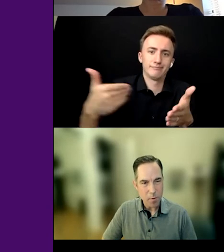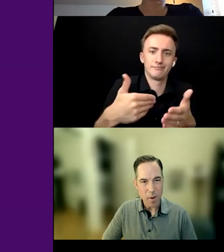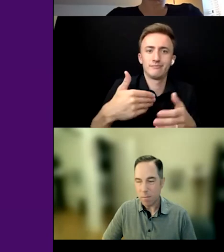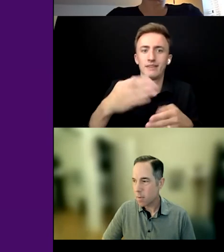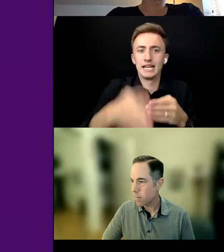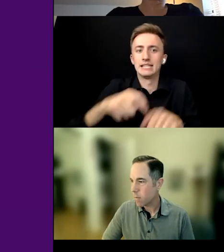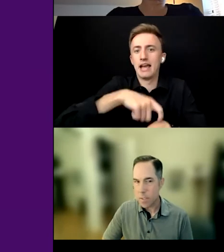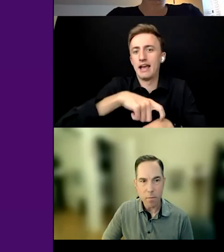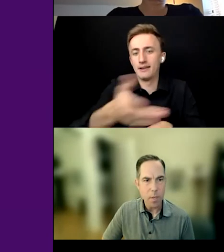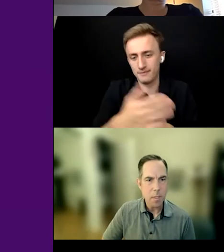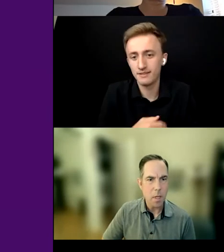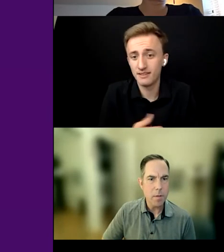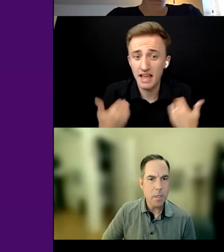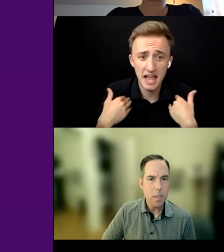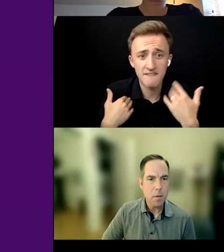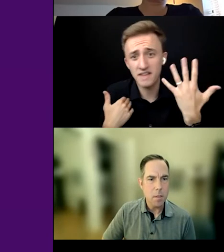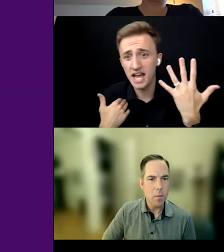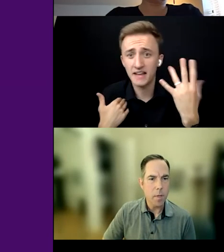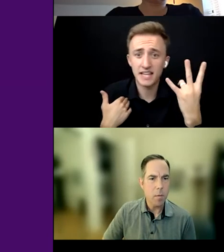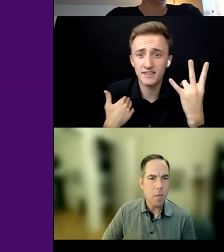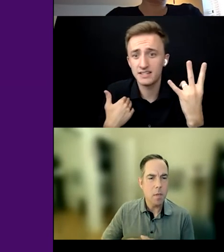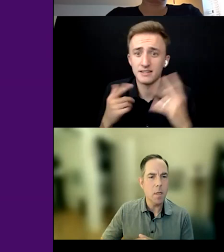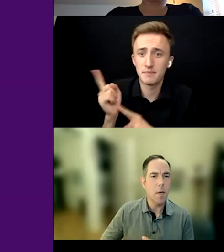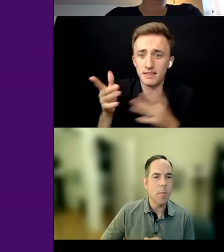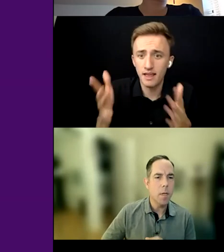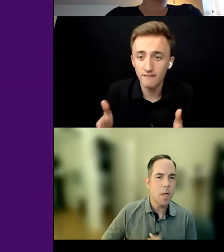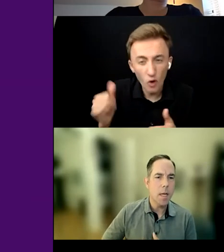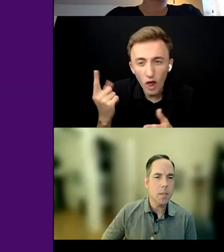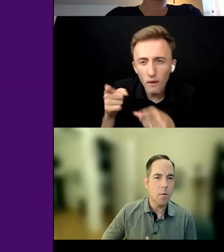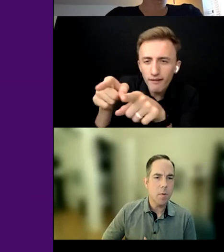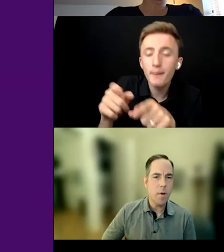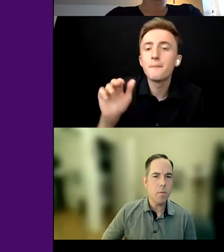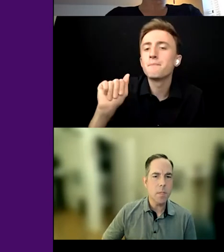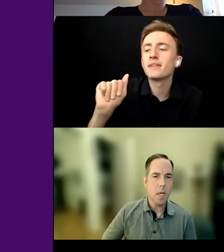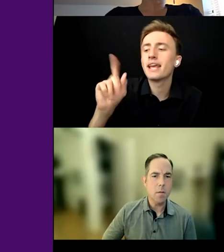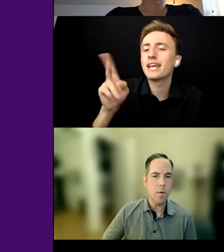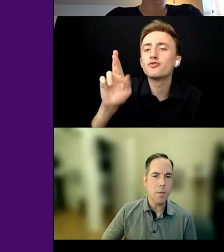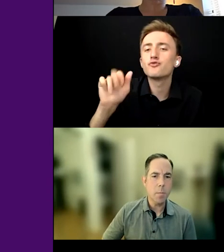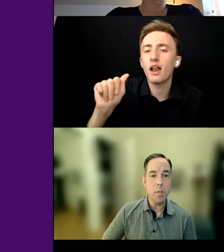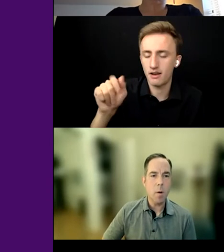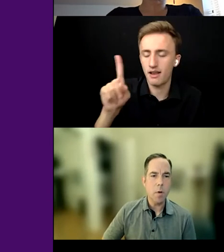We have five or 7 minutes left, Adrian asked would it be fair to assign difficult speech properties